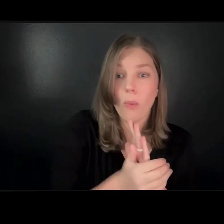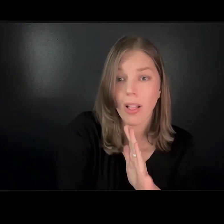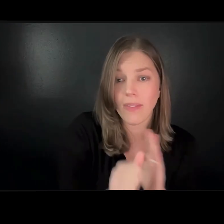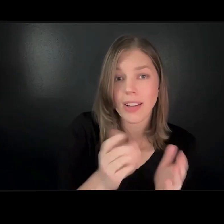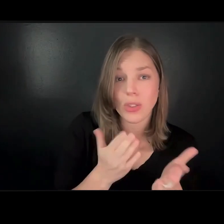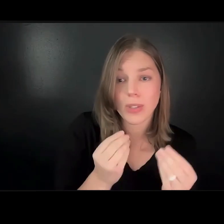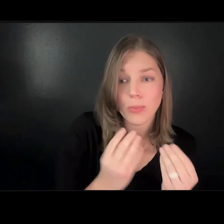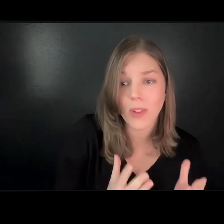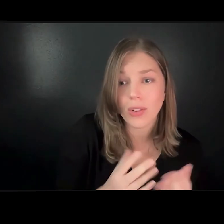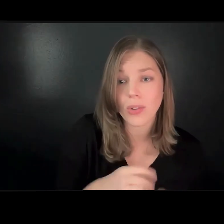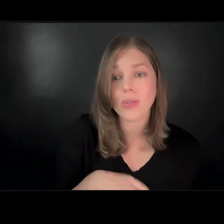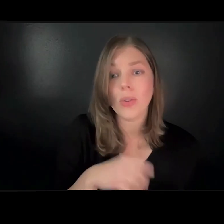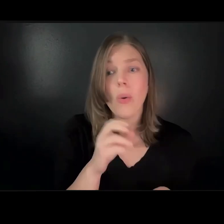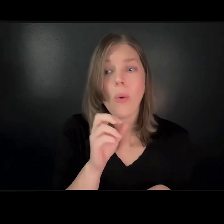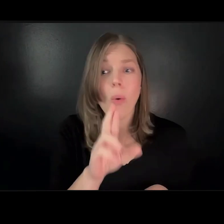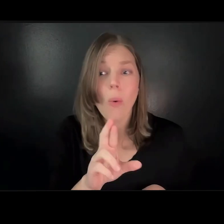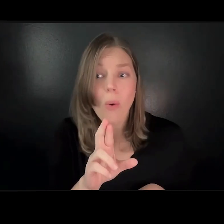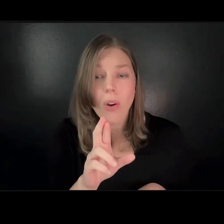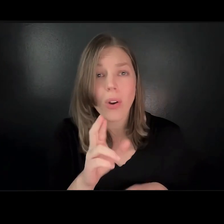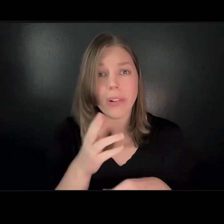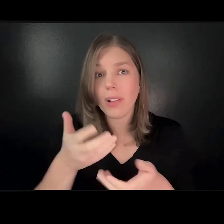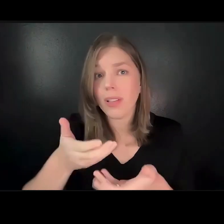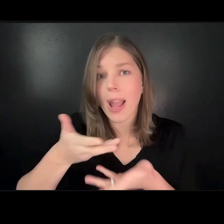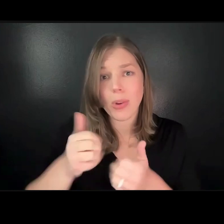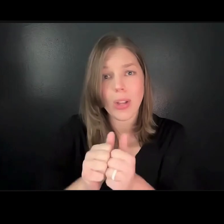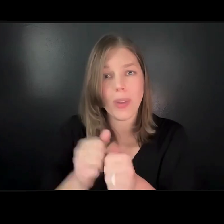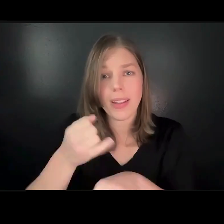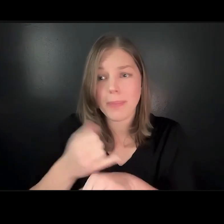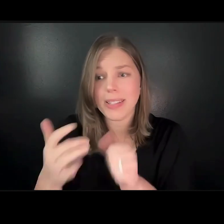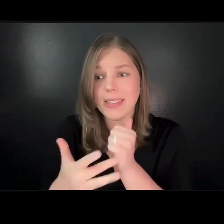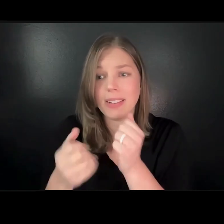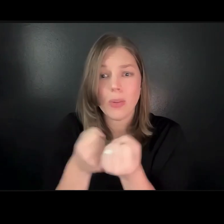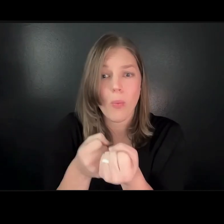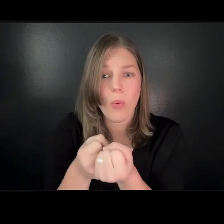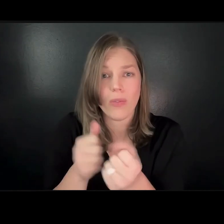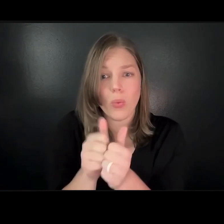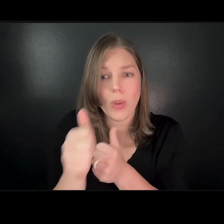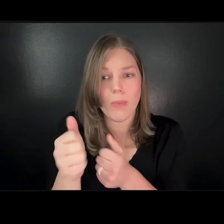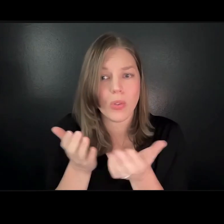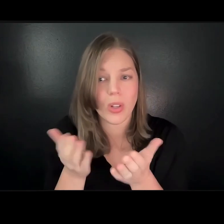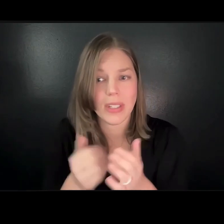for deaf students, such as hiring qualified service providers or collaborating with your campus tech support